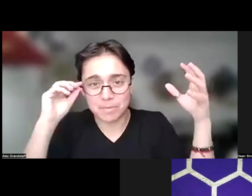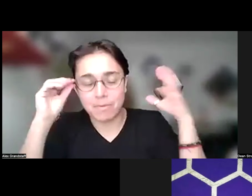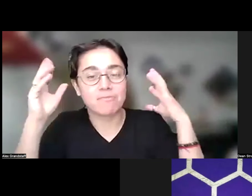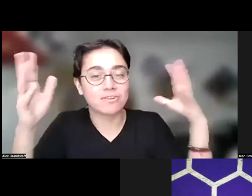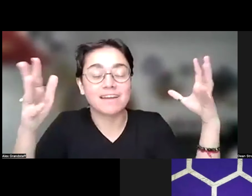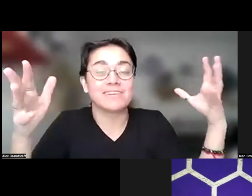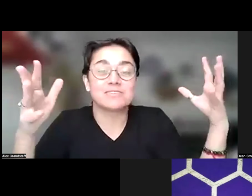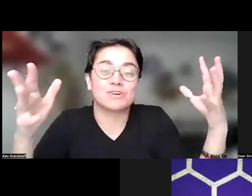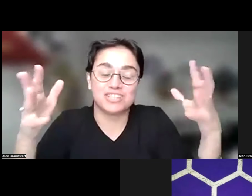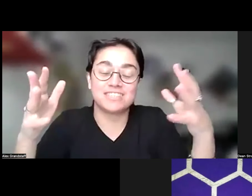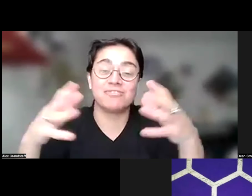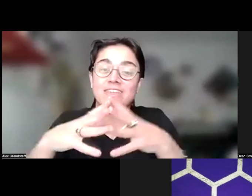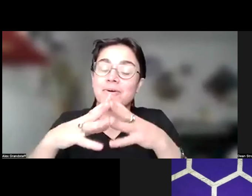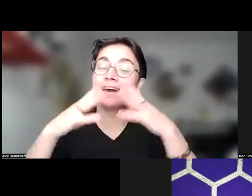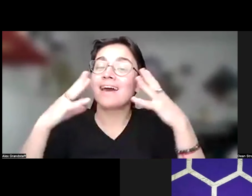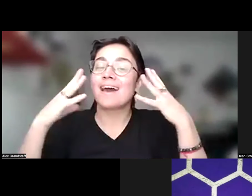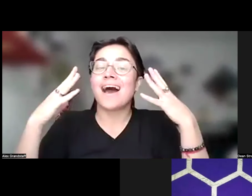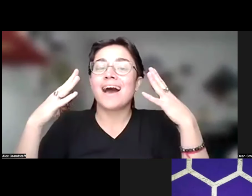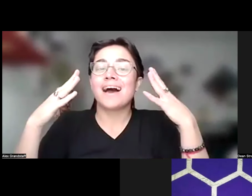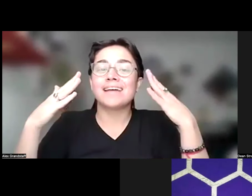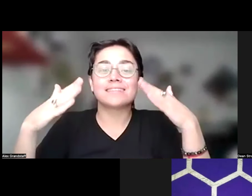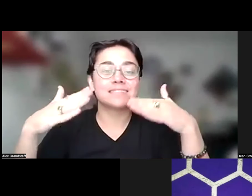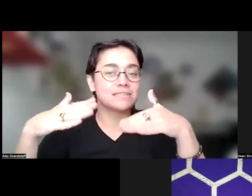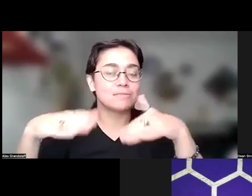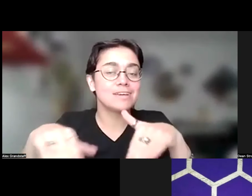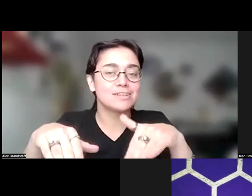a great question. I wish I had an answer that is any easy Lego brick that I could handle you.